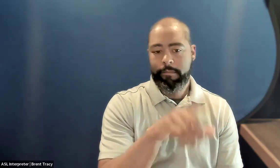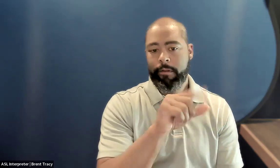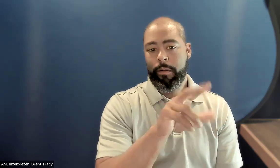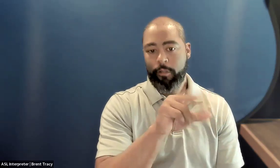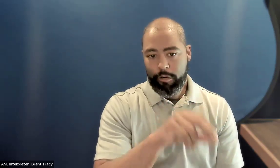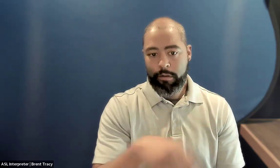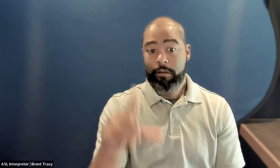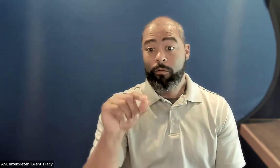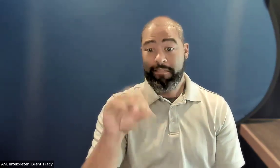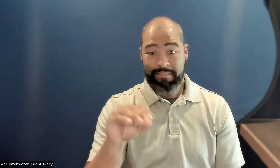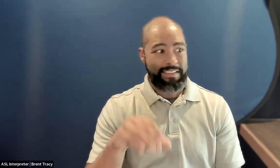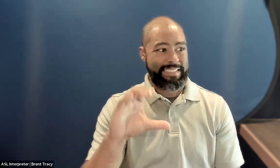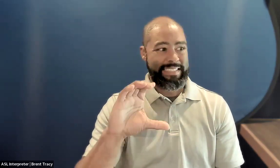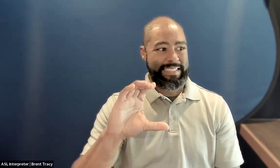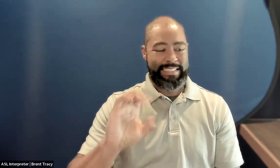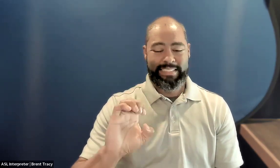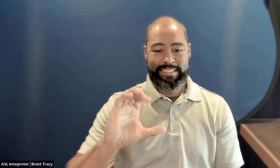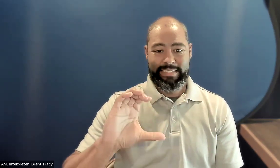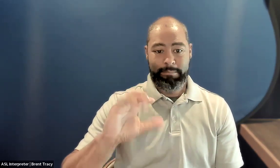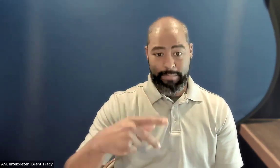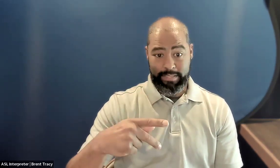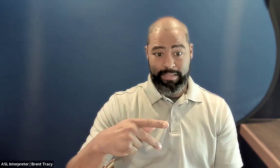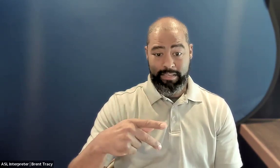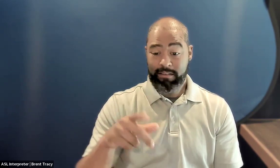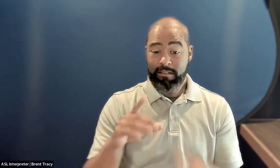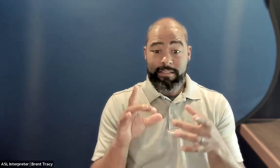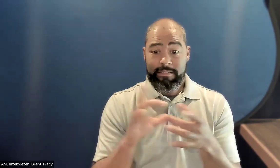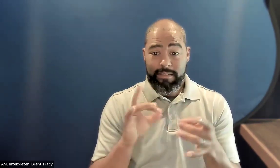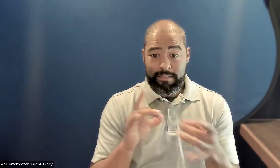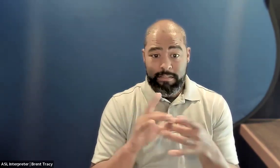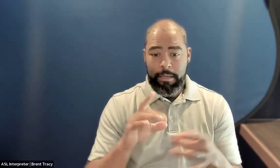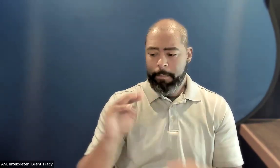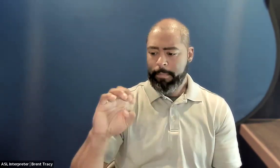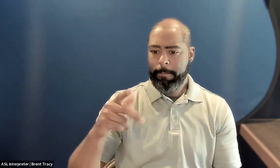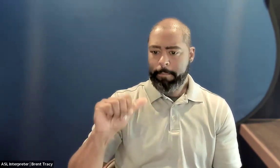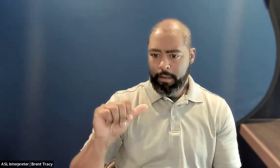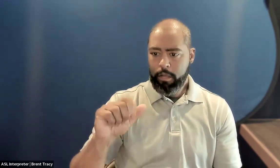MEPA office should deliberate with its Advisory Board about